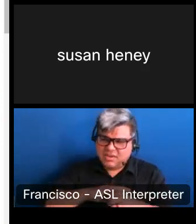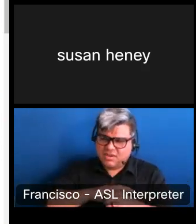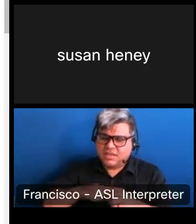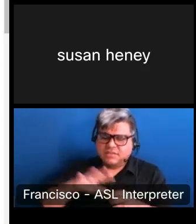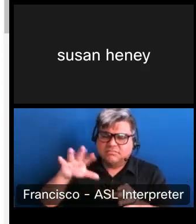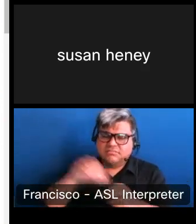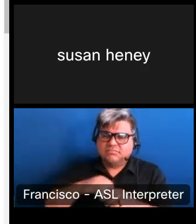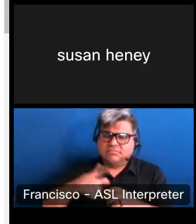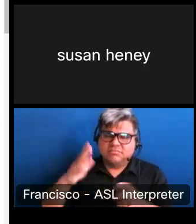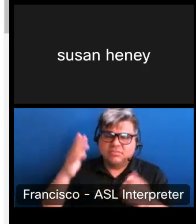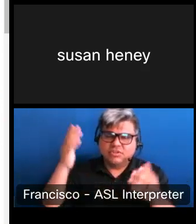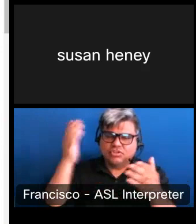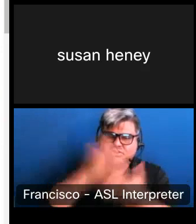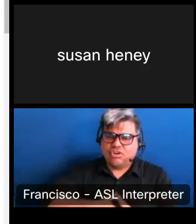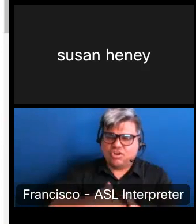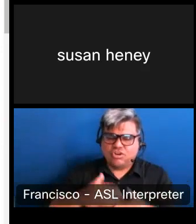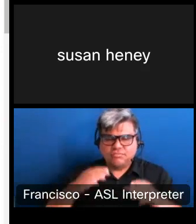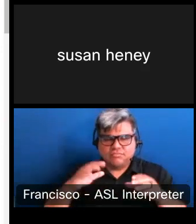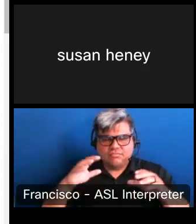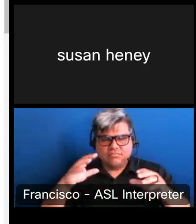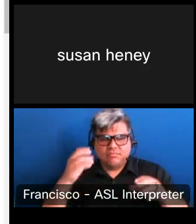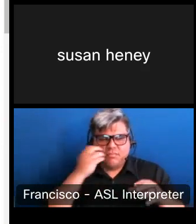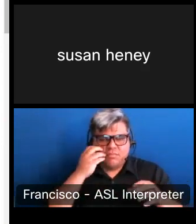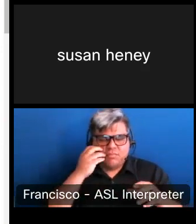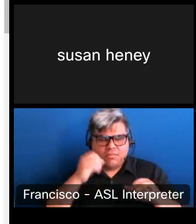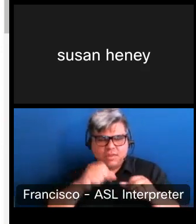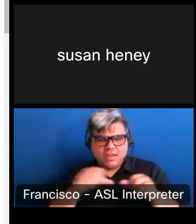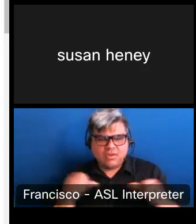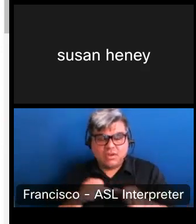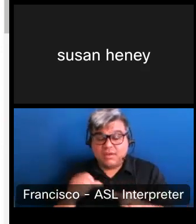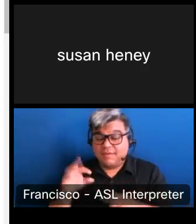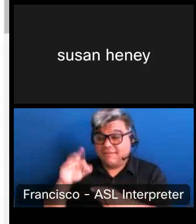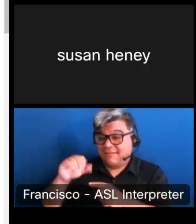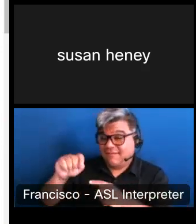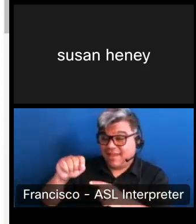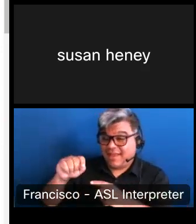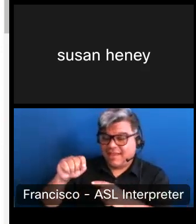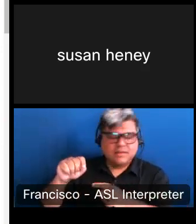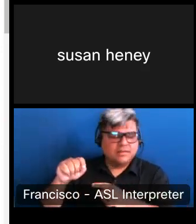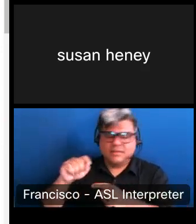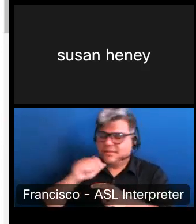bolded shaded areas, and the facts are the areas that are not bolded, so when we look at